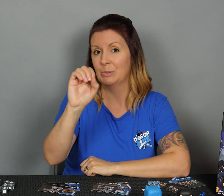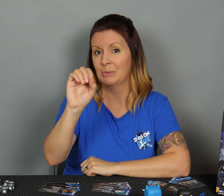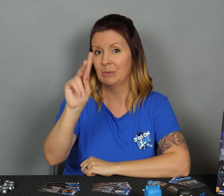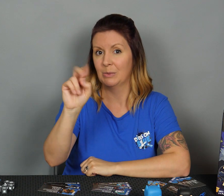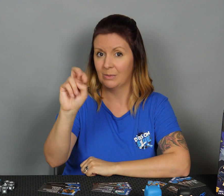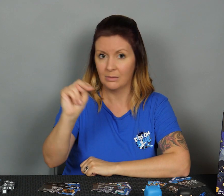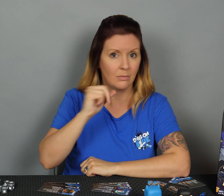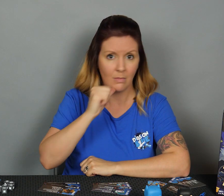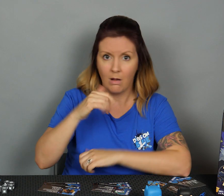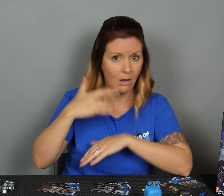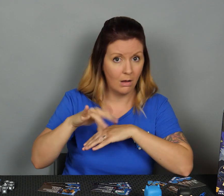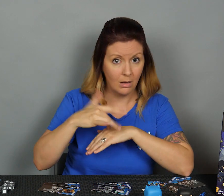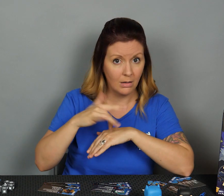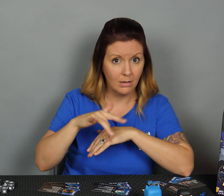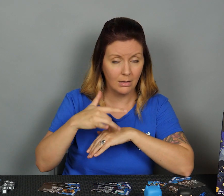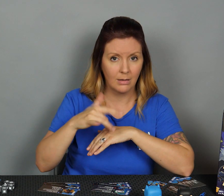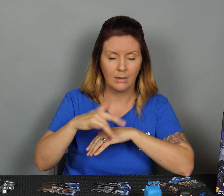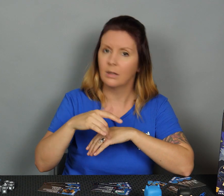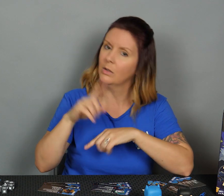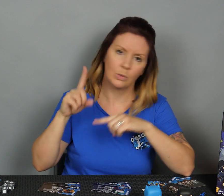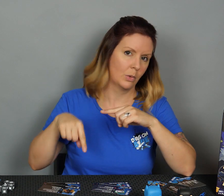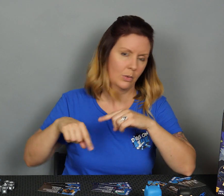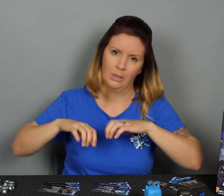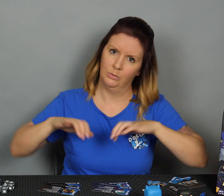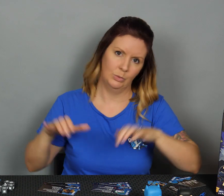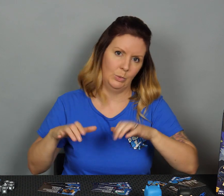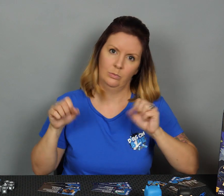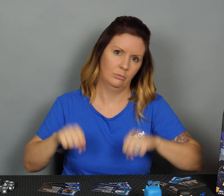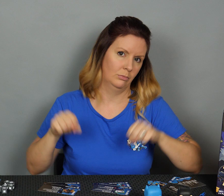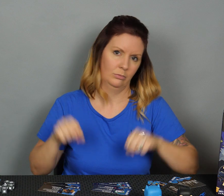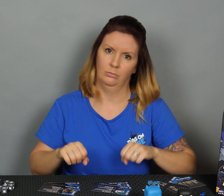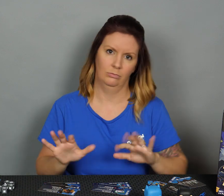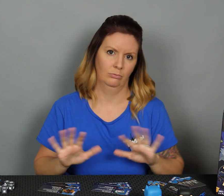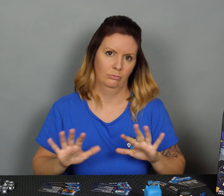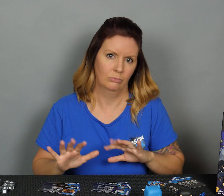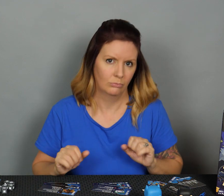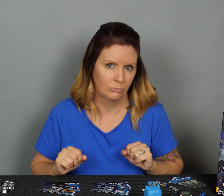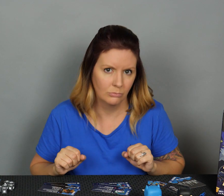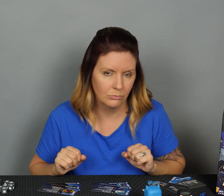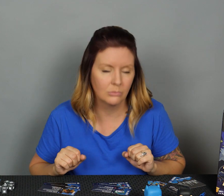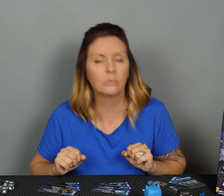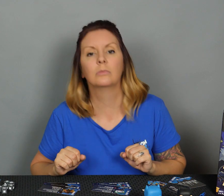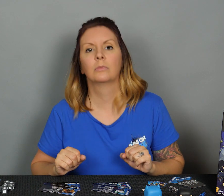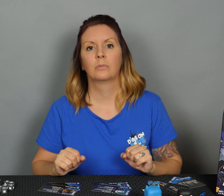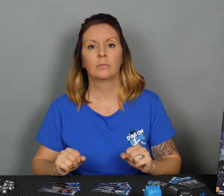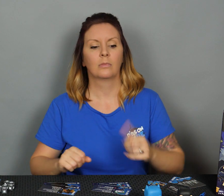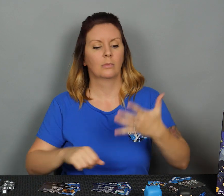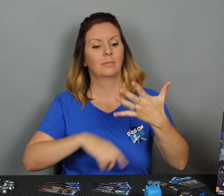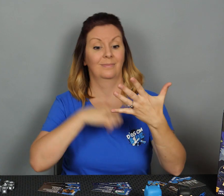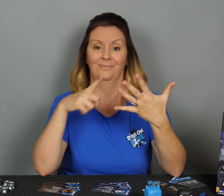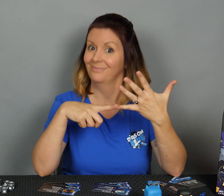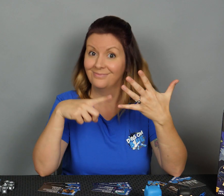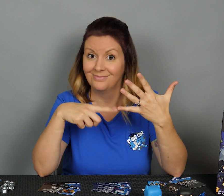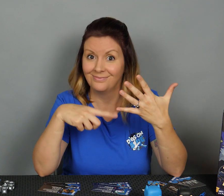If the ability token isn’t available, then you can’t perform that ability.